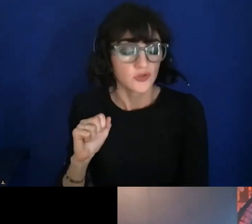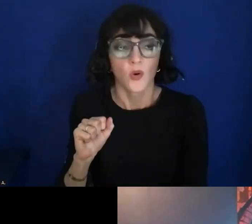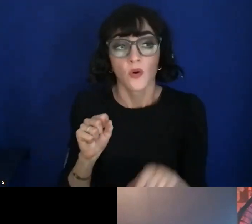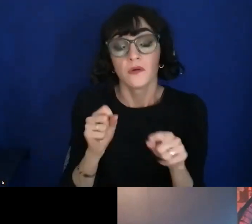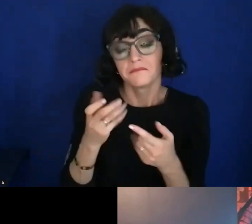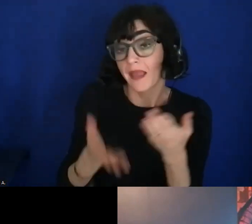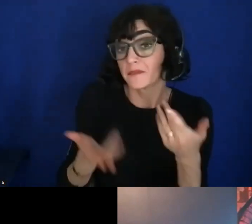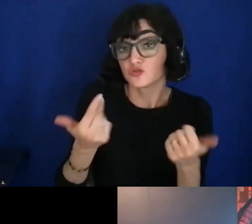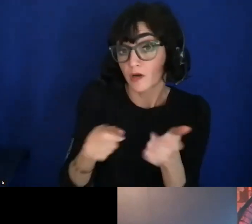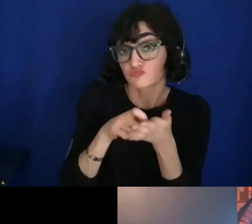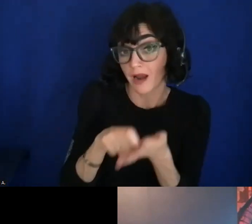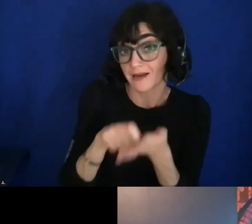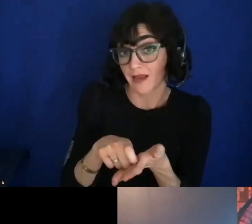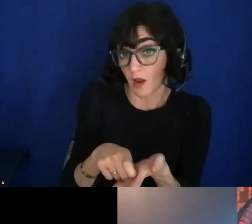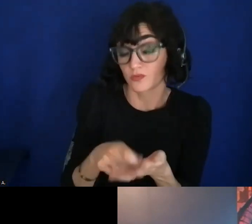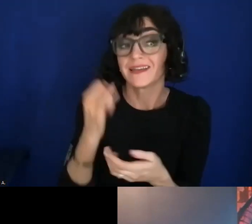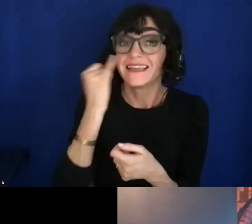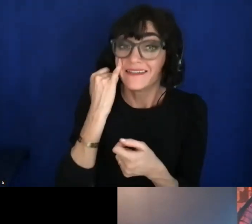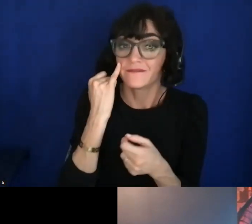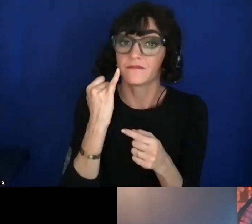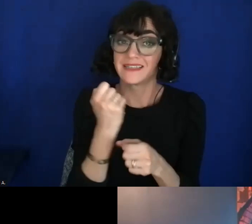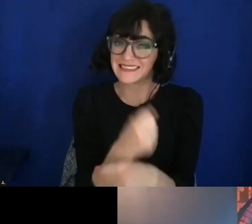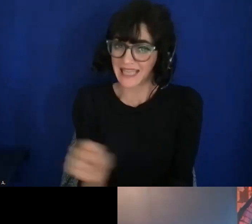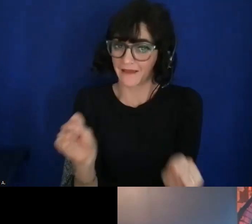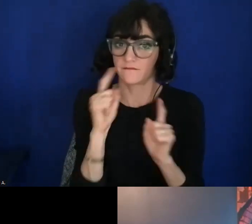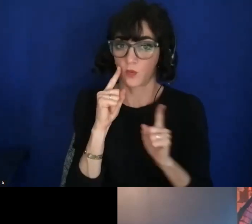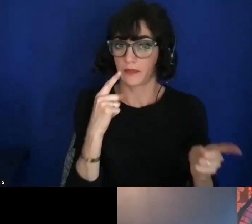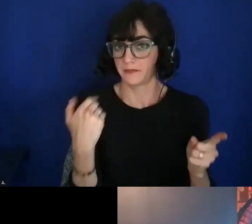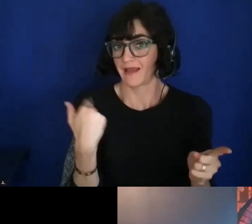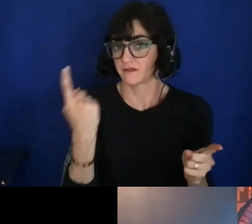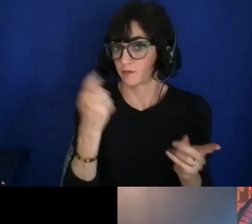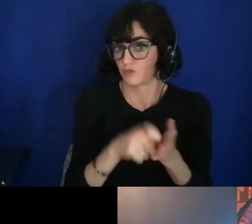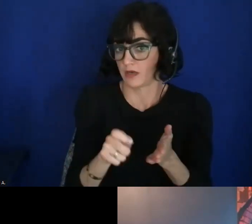if it's safe for them to have written materials so I've written things down like this is your